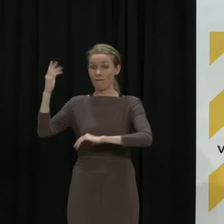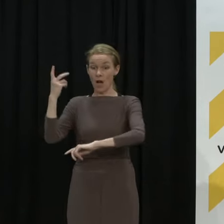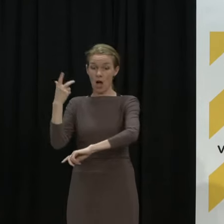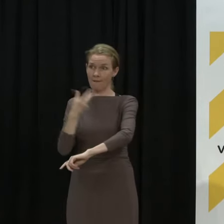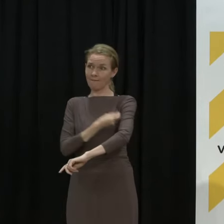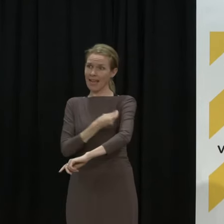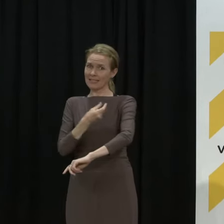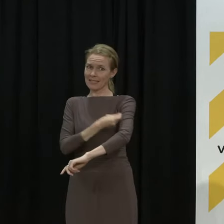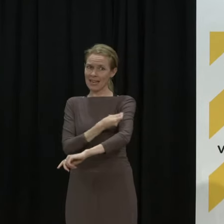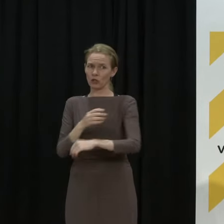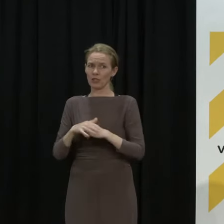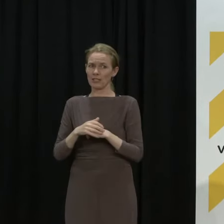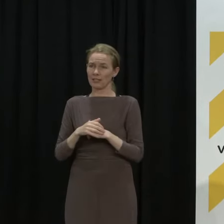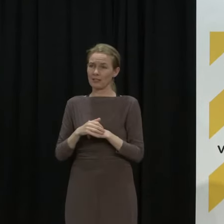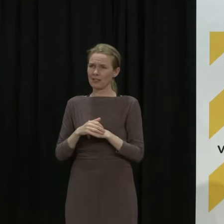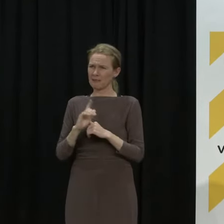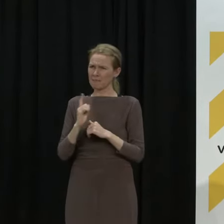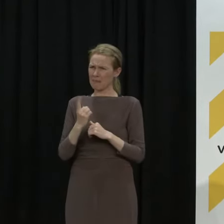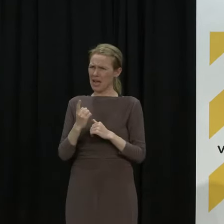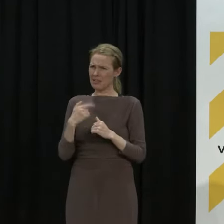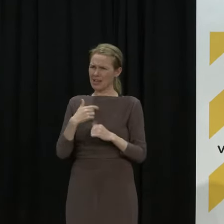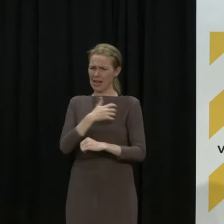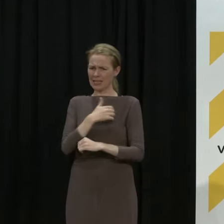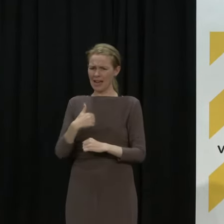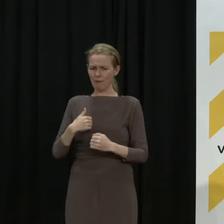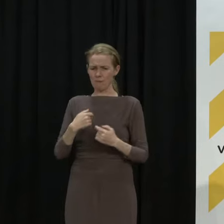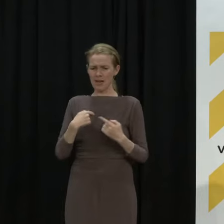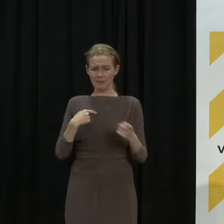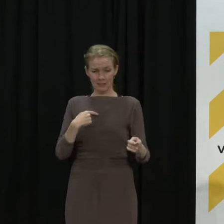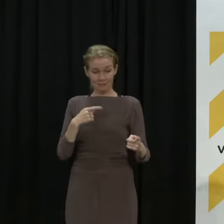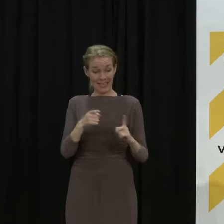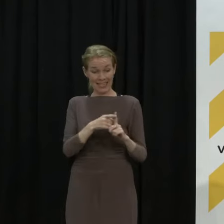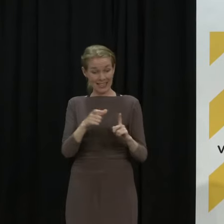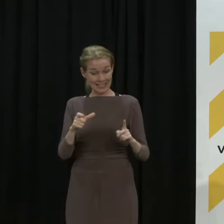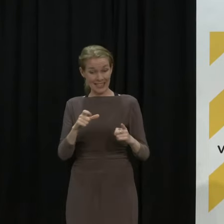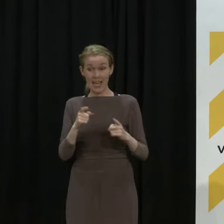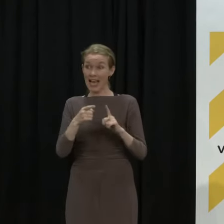specifically other health warp force and the education workforce. You just said the importane